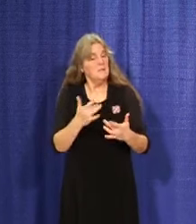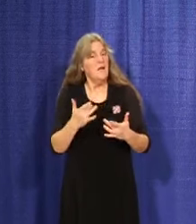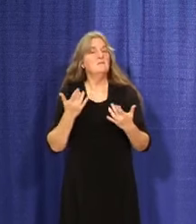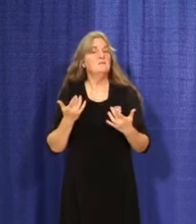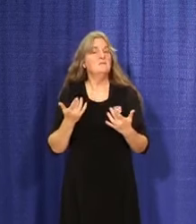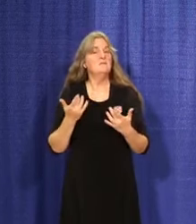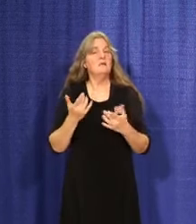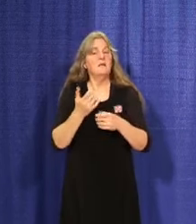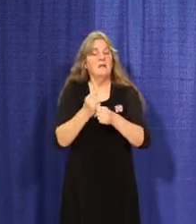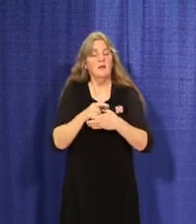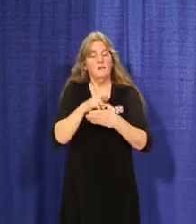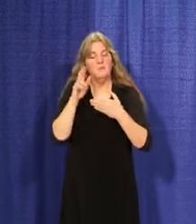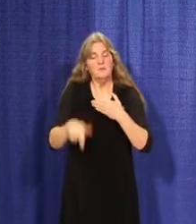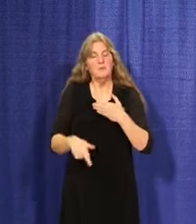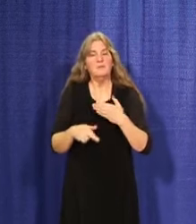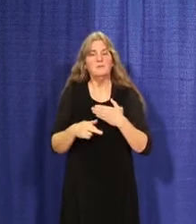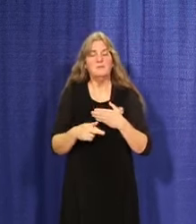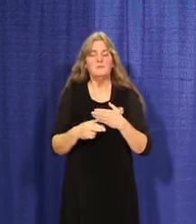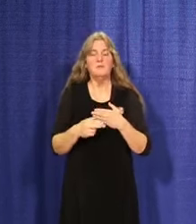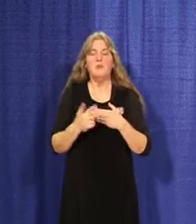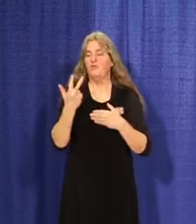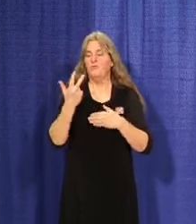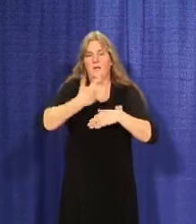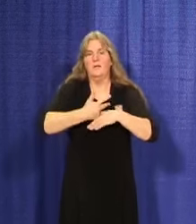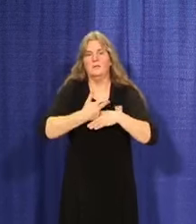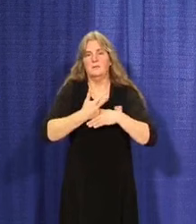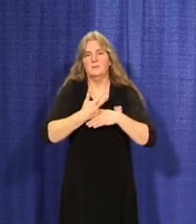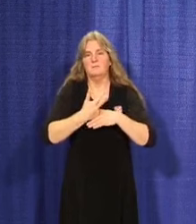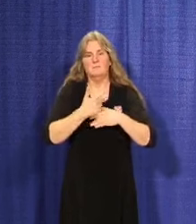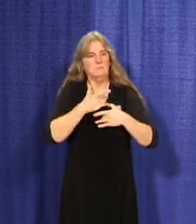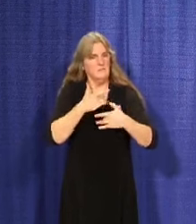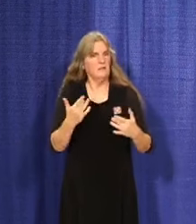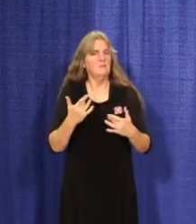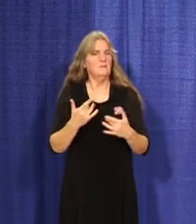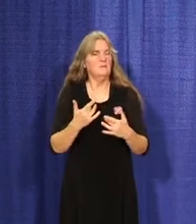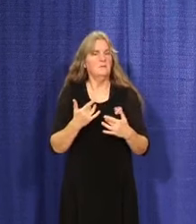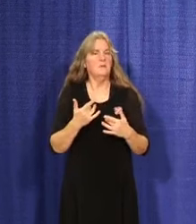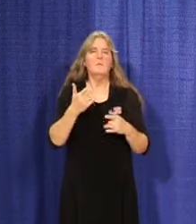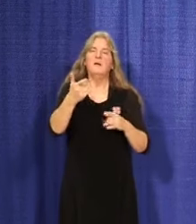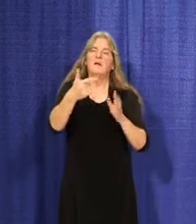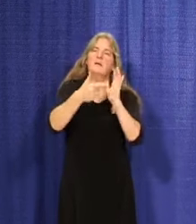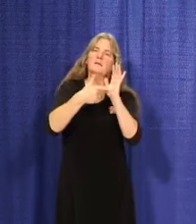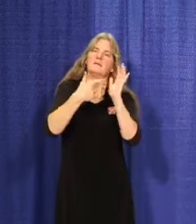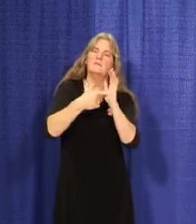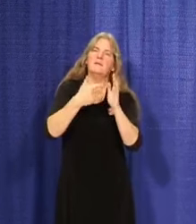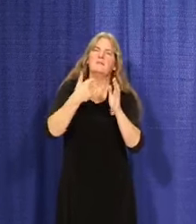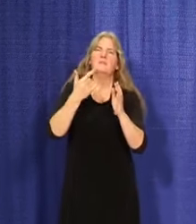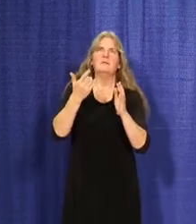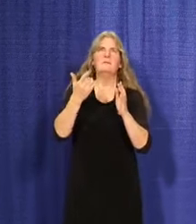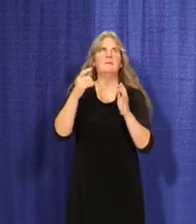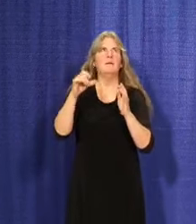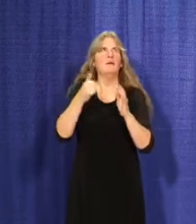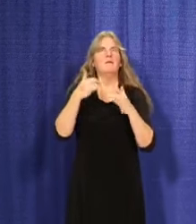turnaround. Sometimes, a few factor and other events like a weekend and